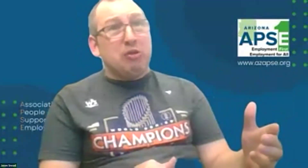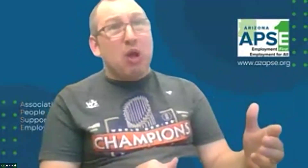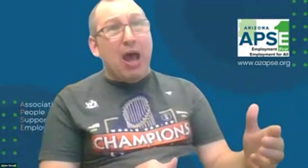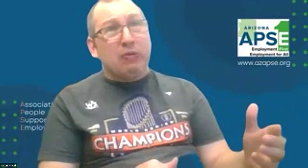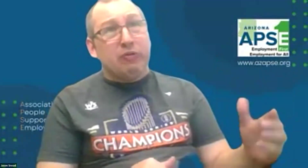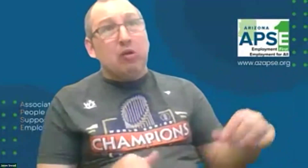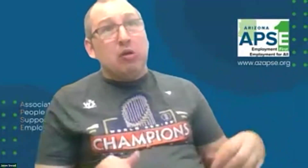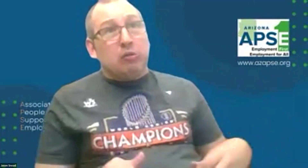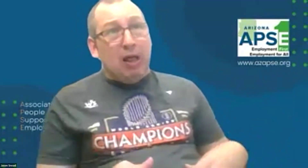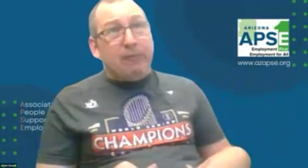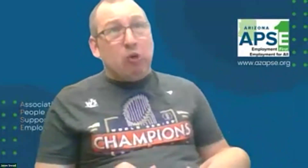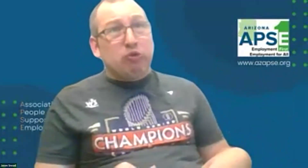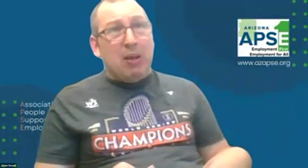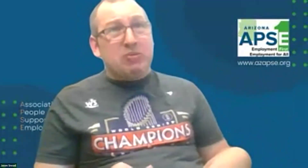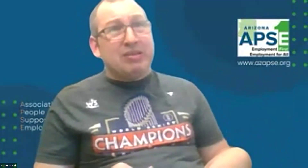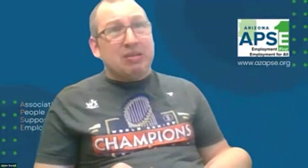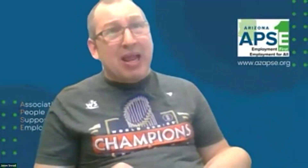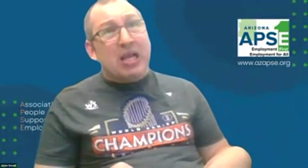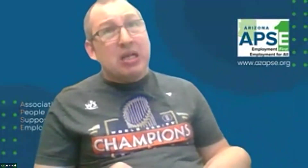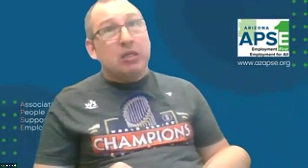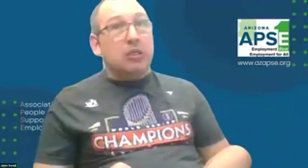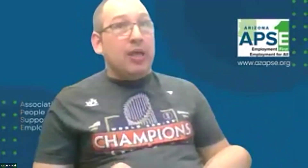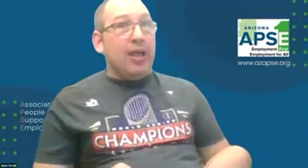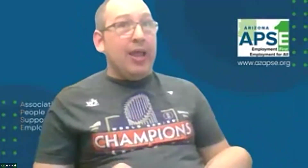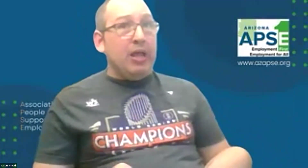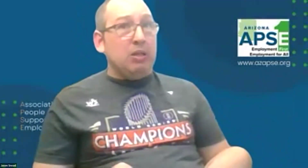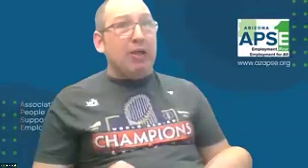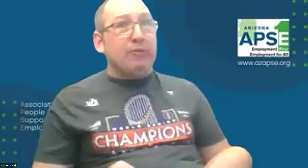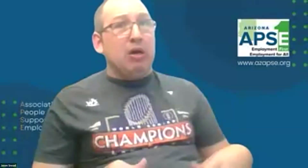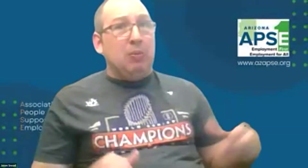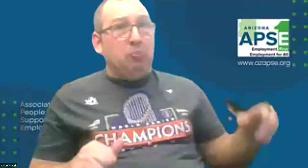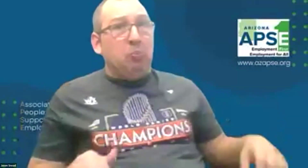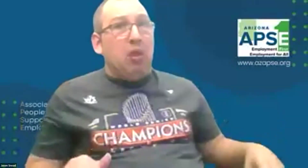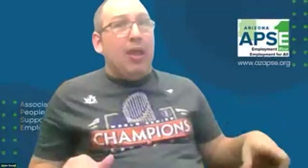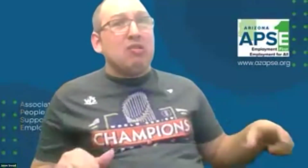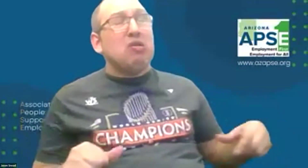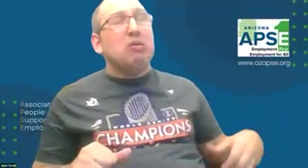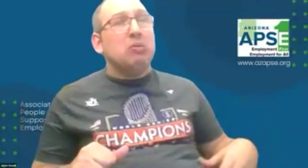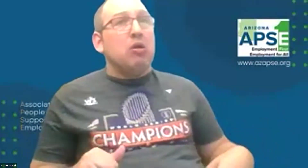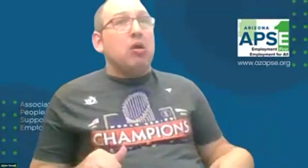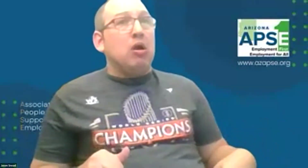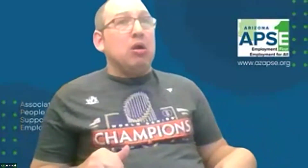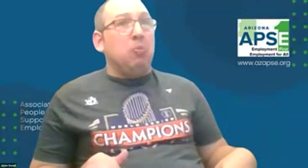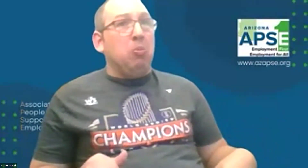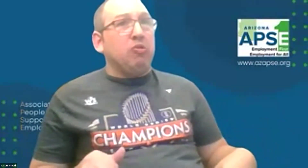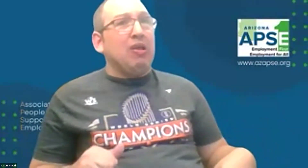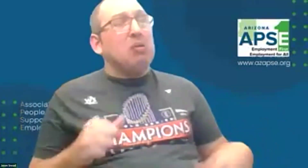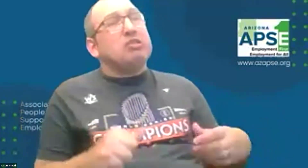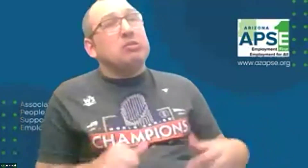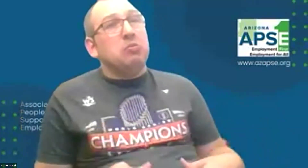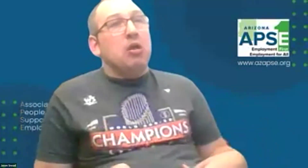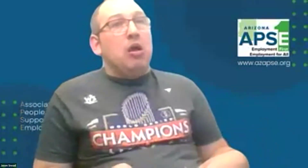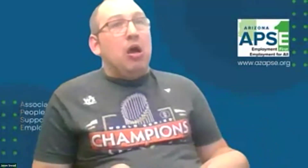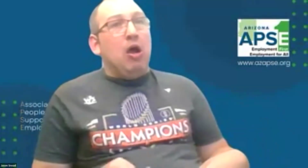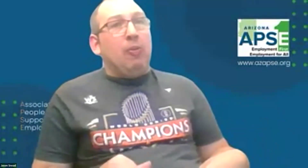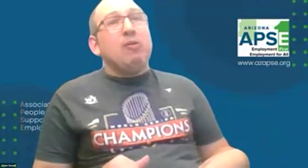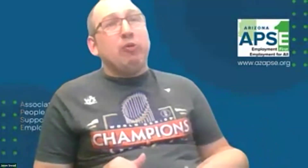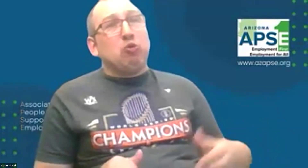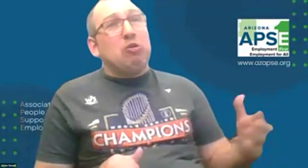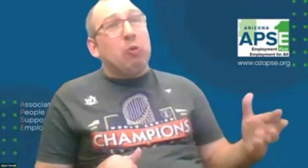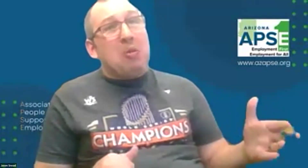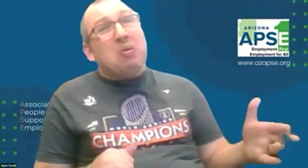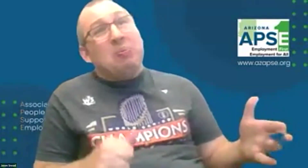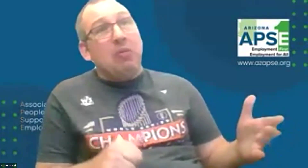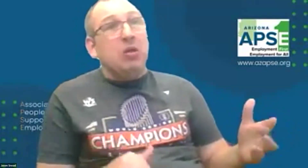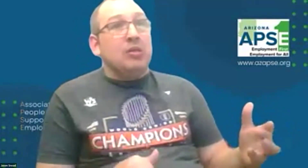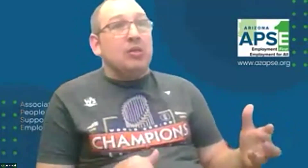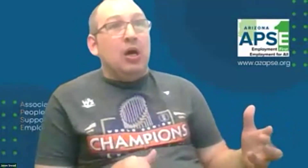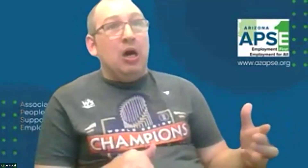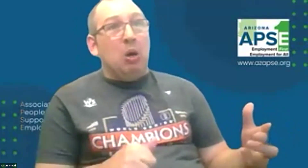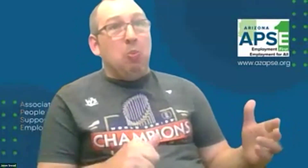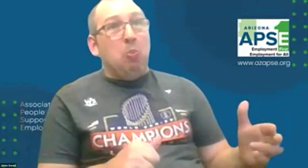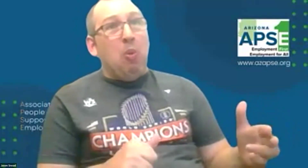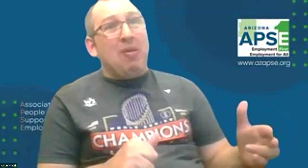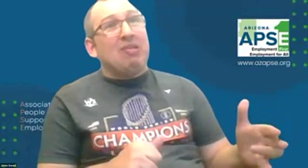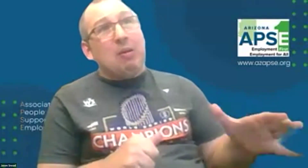WE DO HAVE LIVE CLOSED CAPTION TODAY AND LIVE ASL OR SIGN LANGUAGE. THANK YOU AND BECAUSE OF